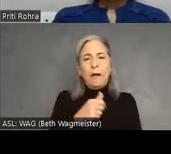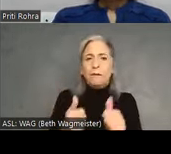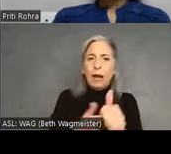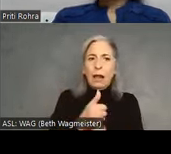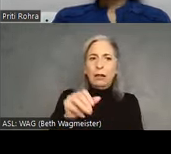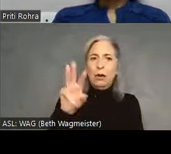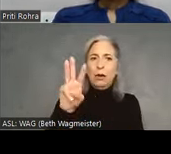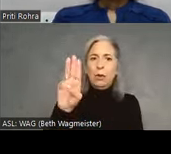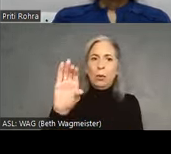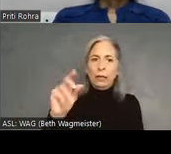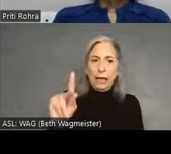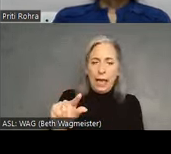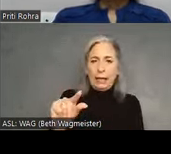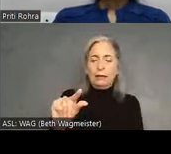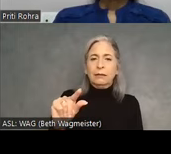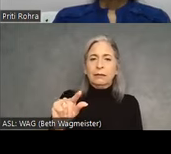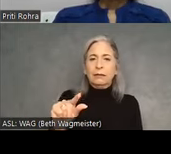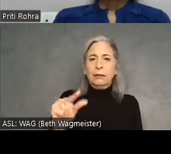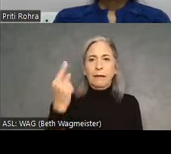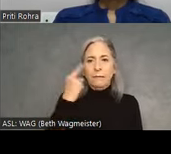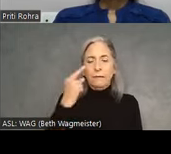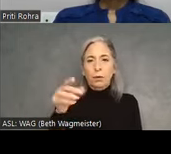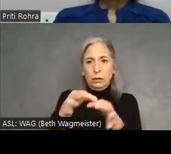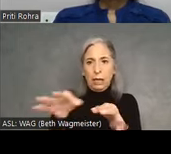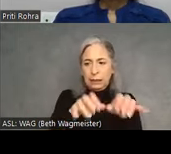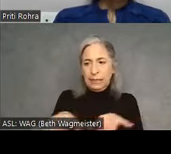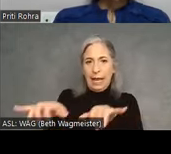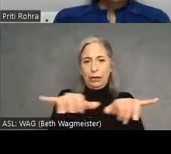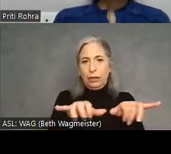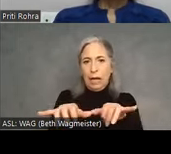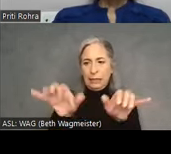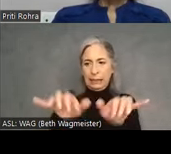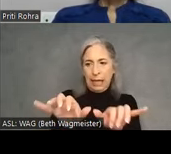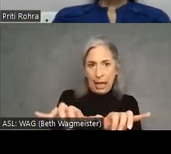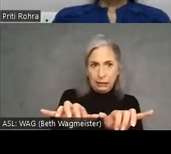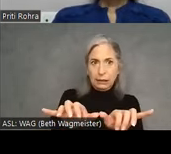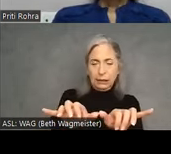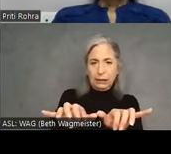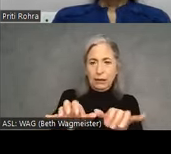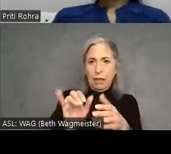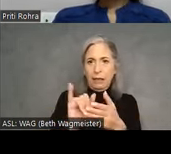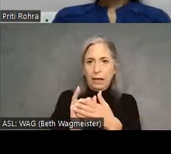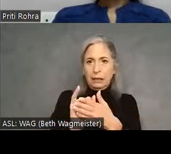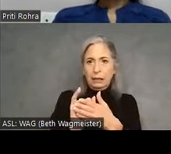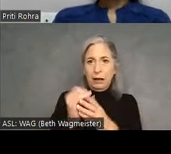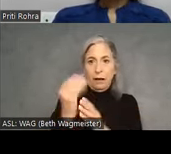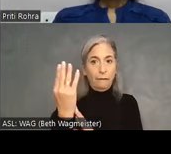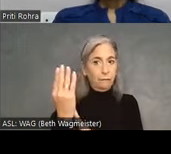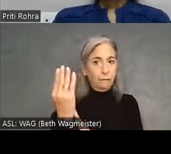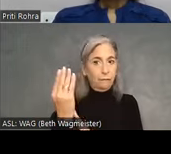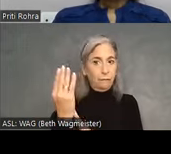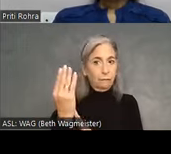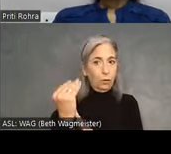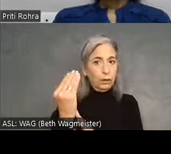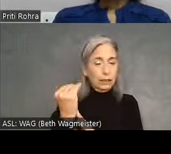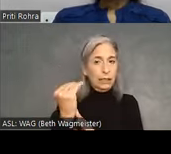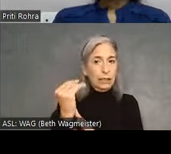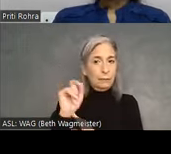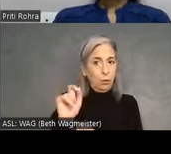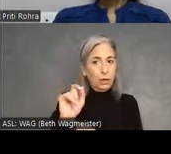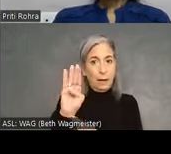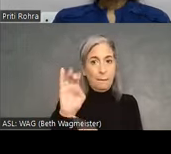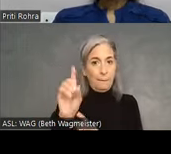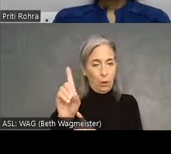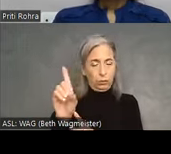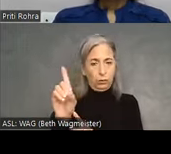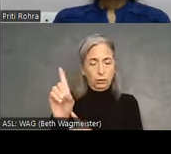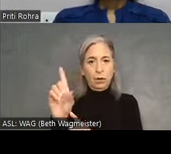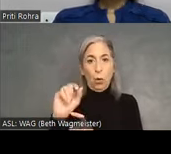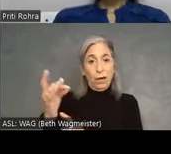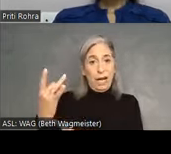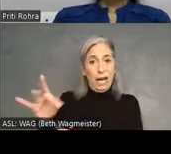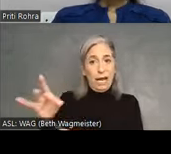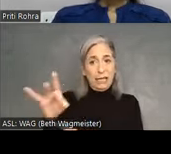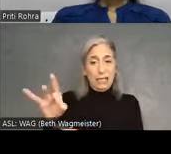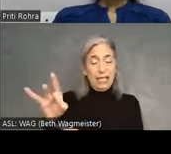WCAG in case of standardized text which is less than 14 point in bold or 18 point in size. Make